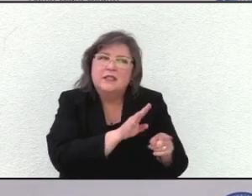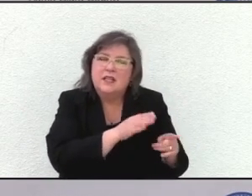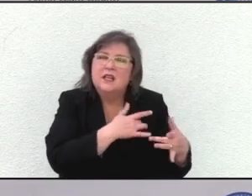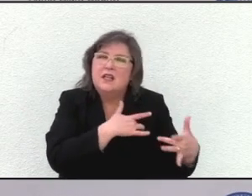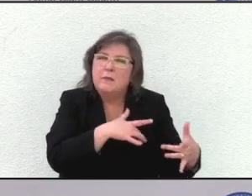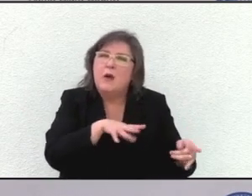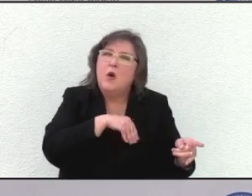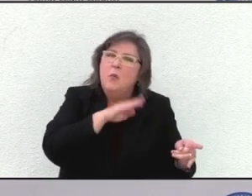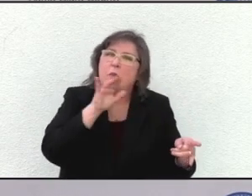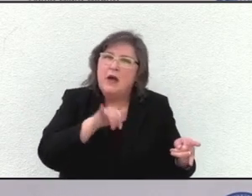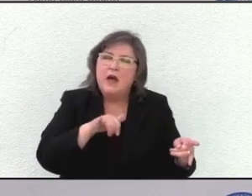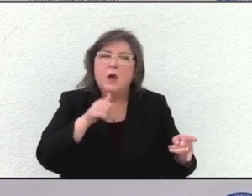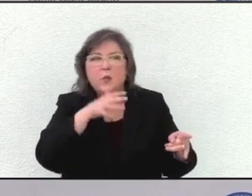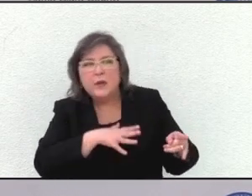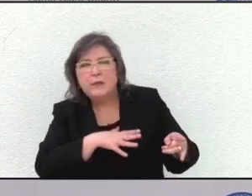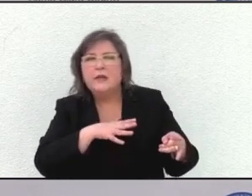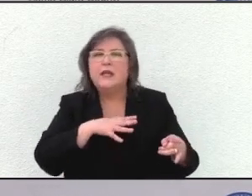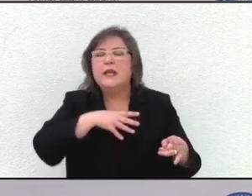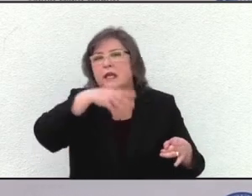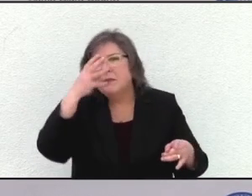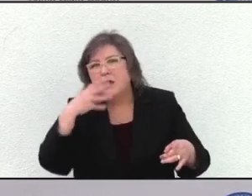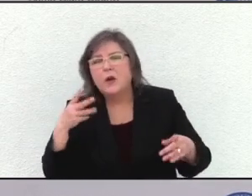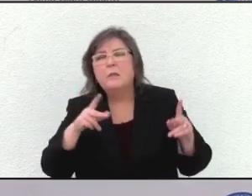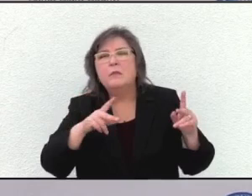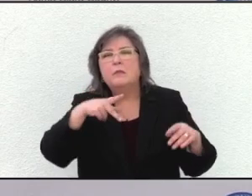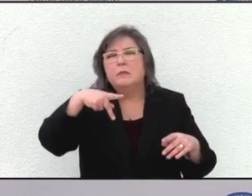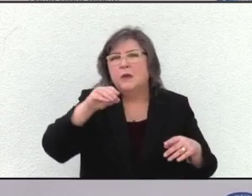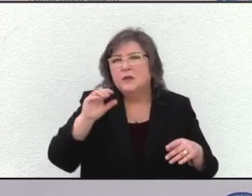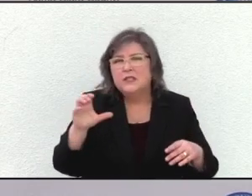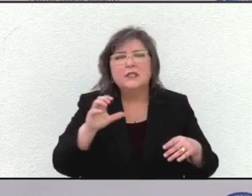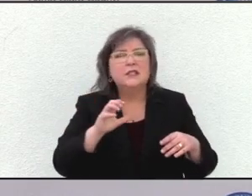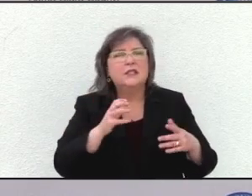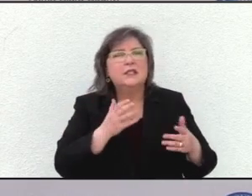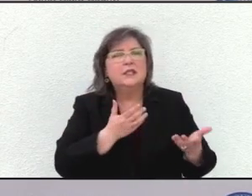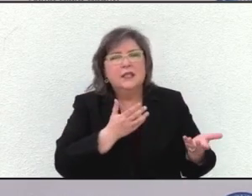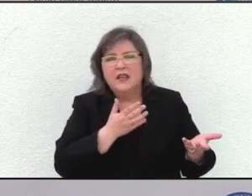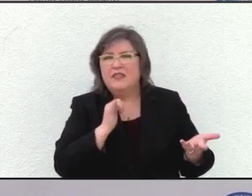by people of color, that have been hit the hardest, and it's been a priority of mine